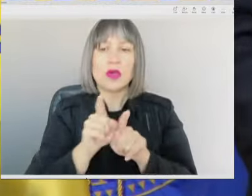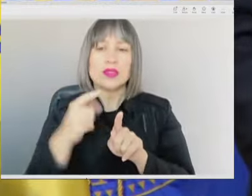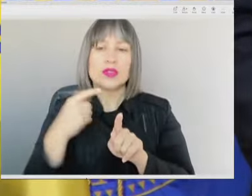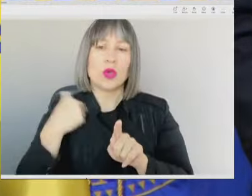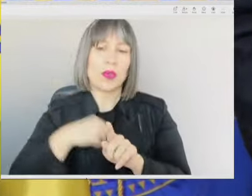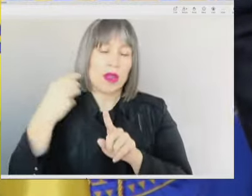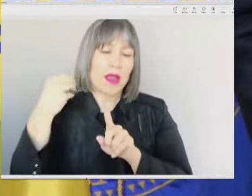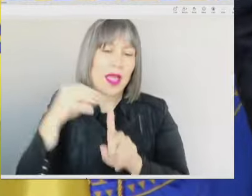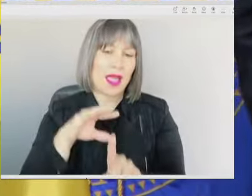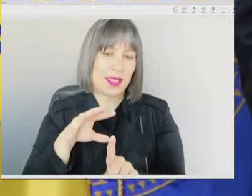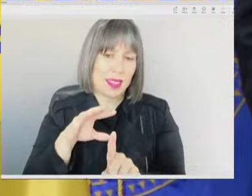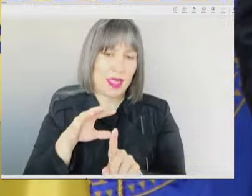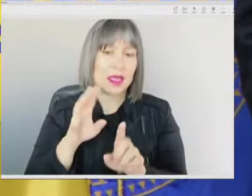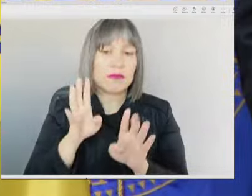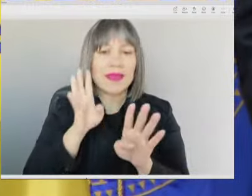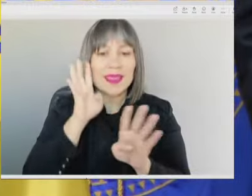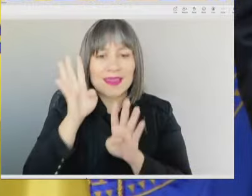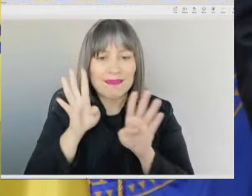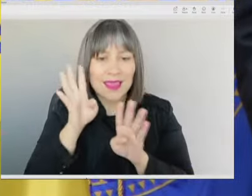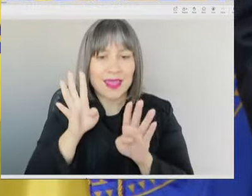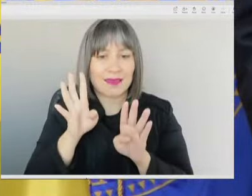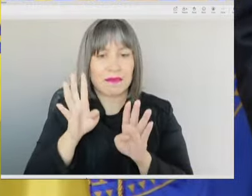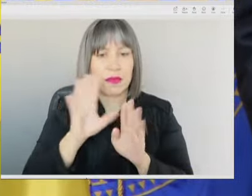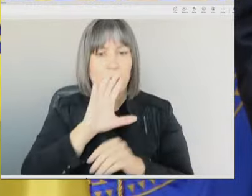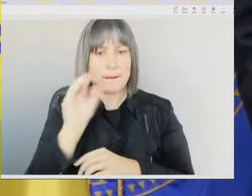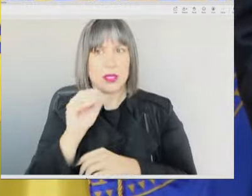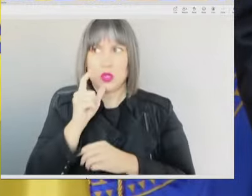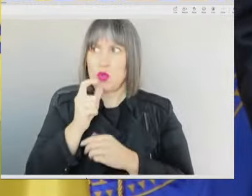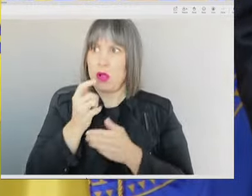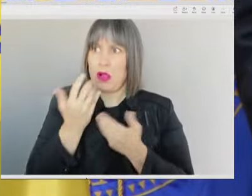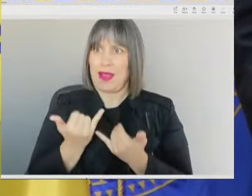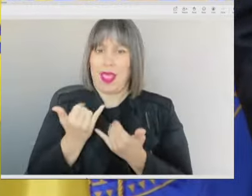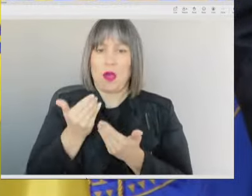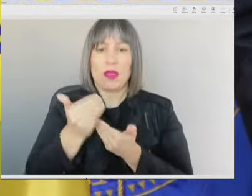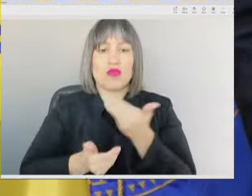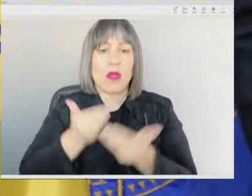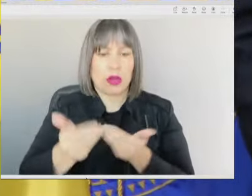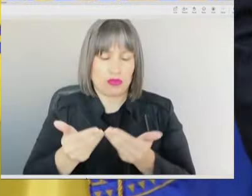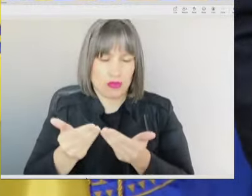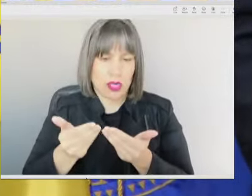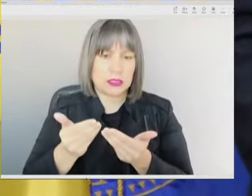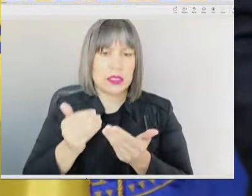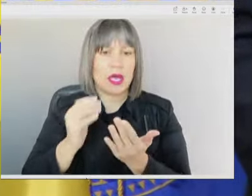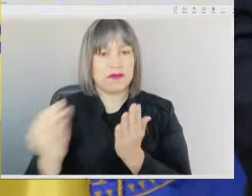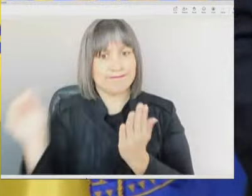innovative companies that are in progress with getting on the GSA schedule through an expedited